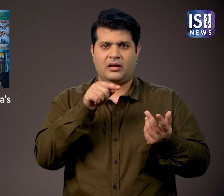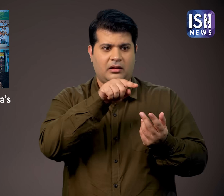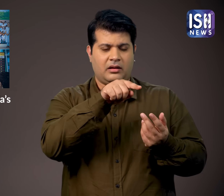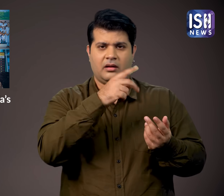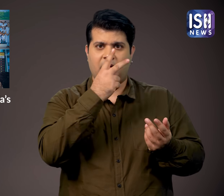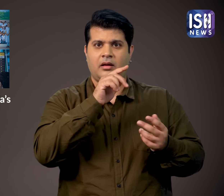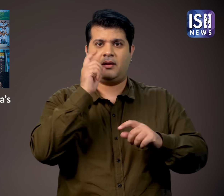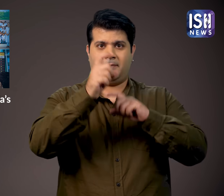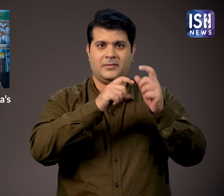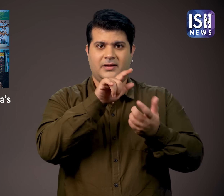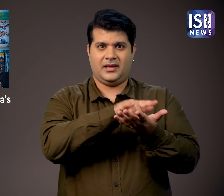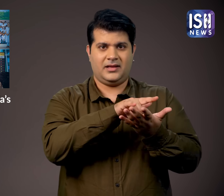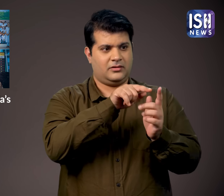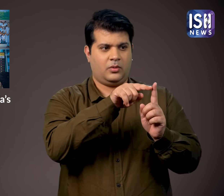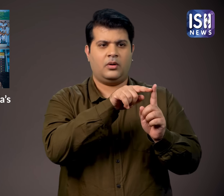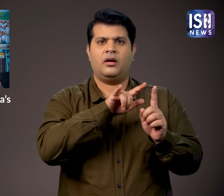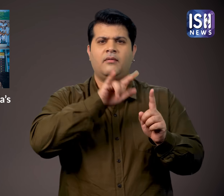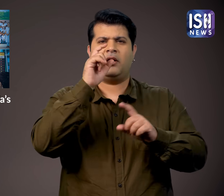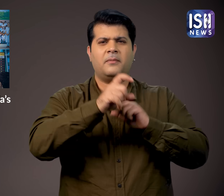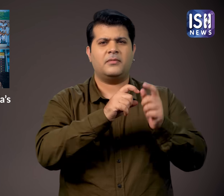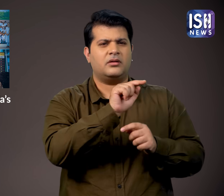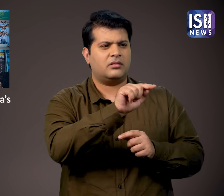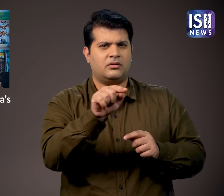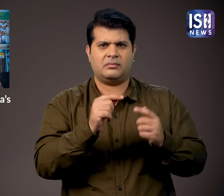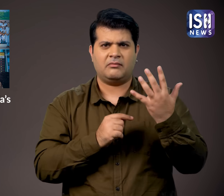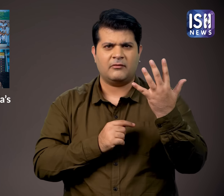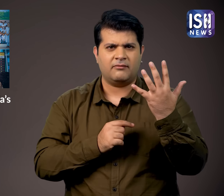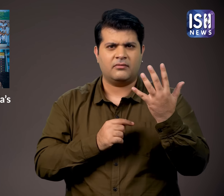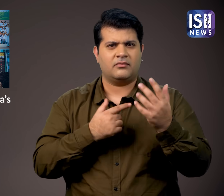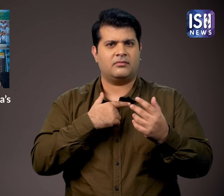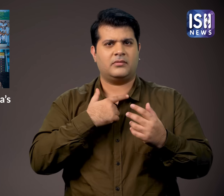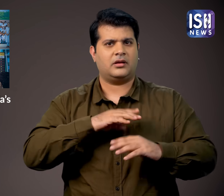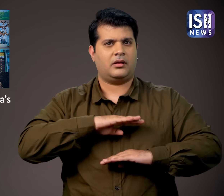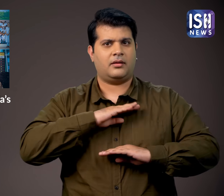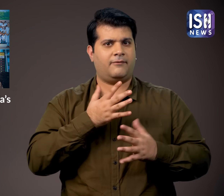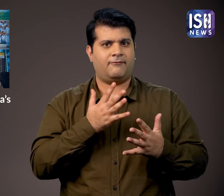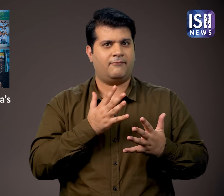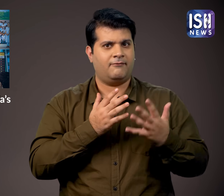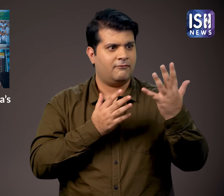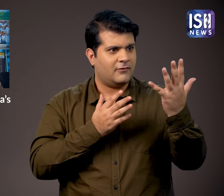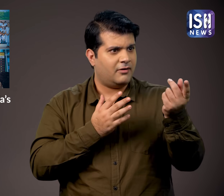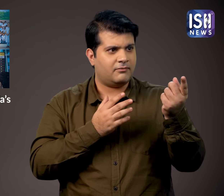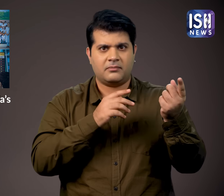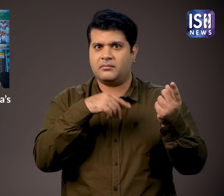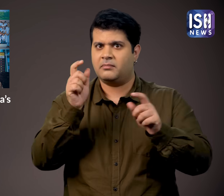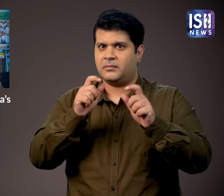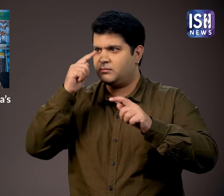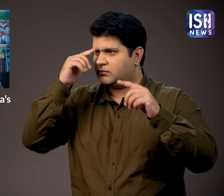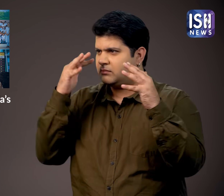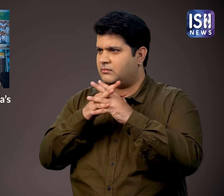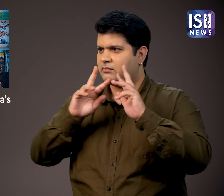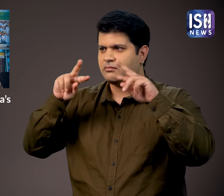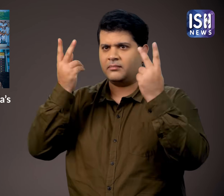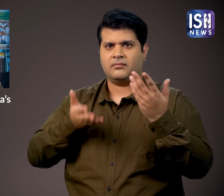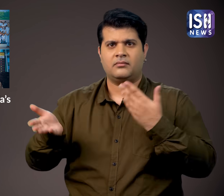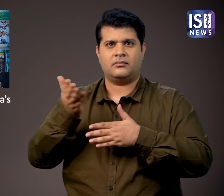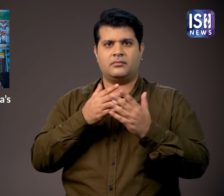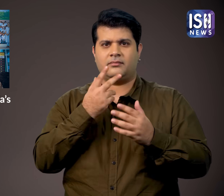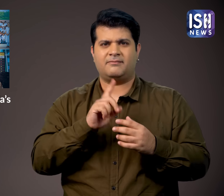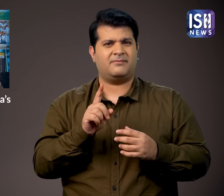He said that even five airlines aren’t enough to meet the current demand, leaving people stressed.